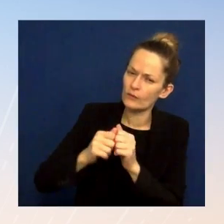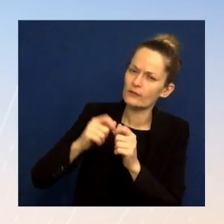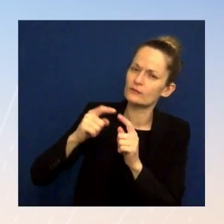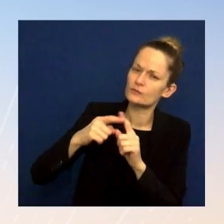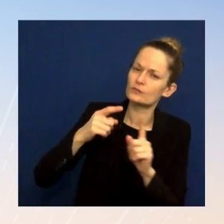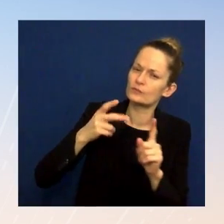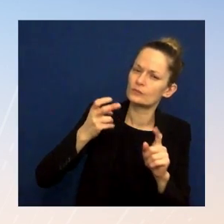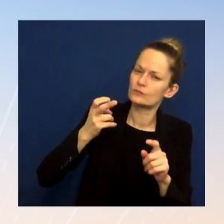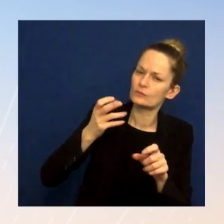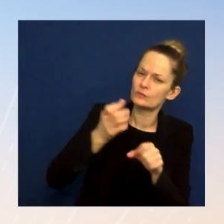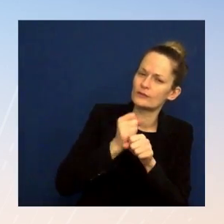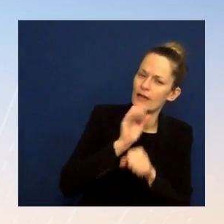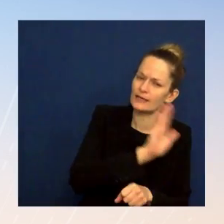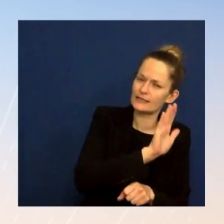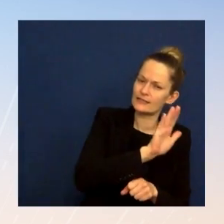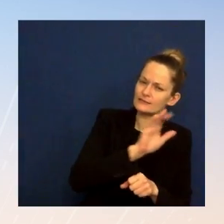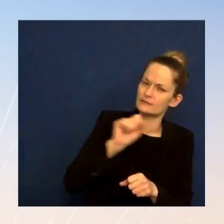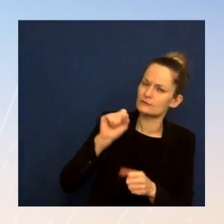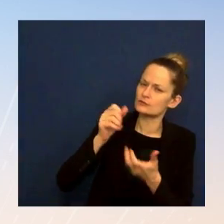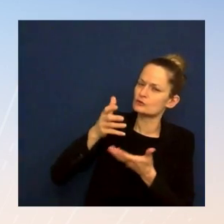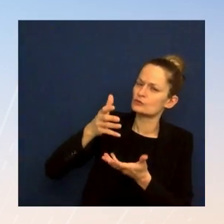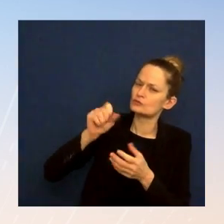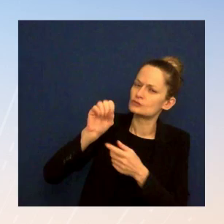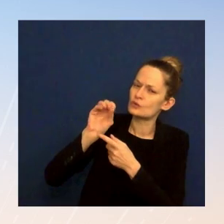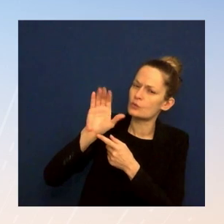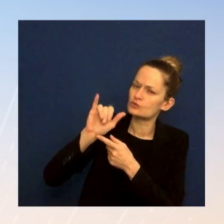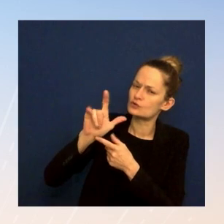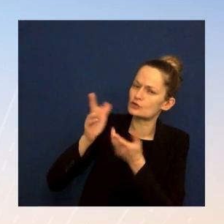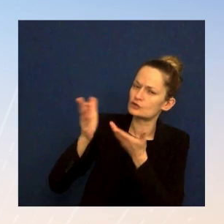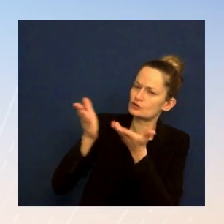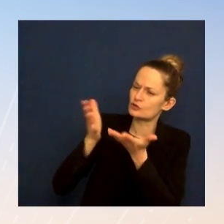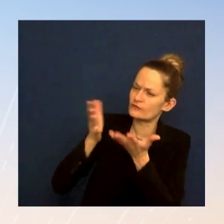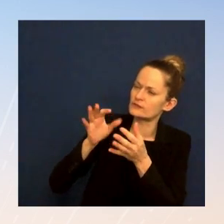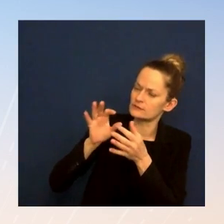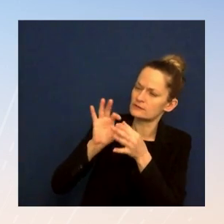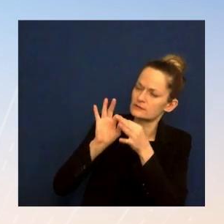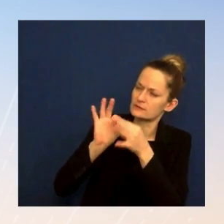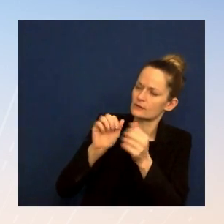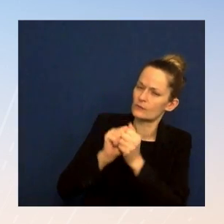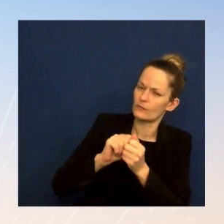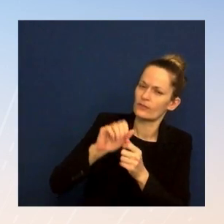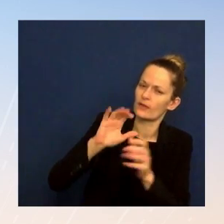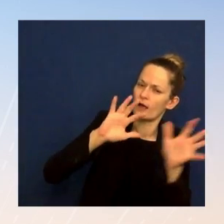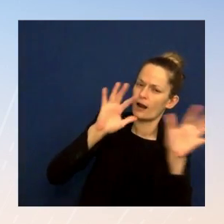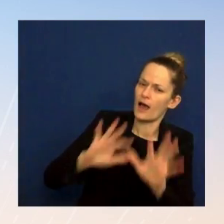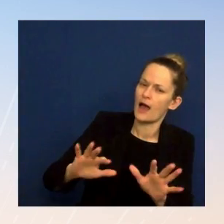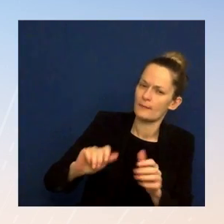And then, is there any reaction to criticism on the -- on the billionaires' tax as being too cumbersome